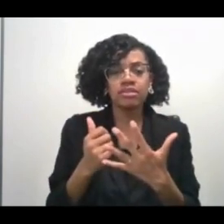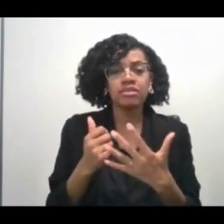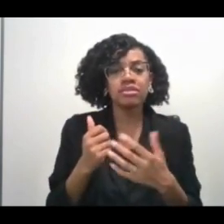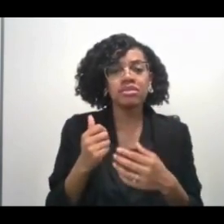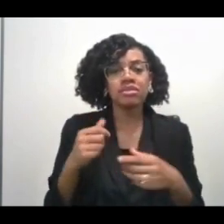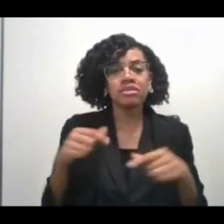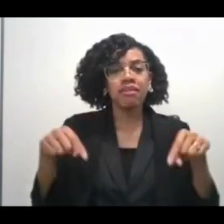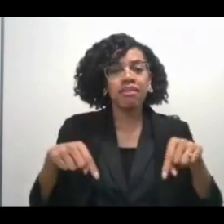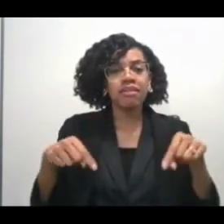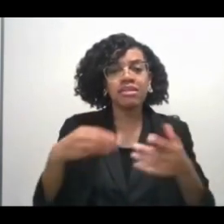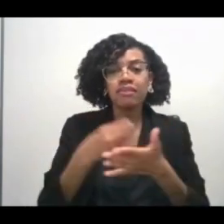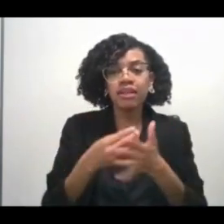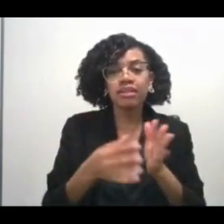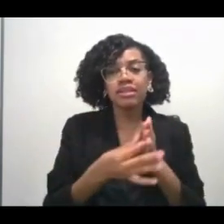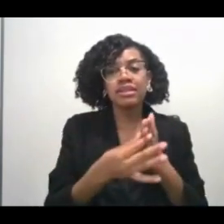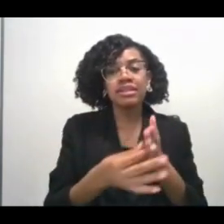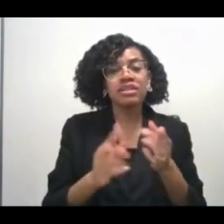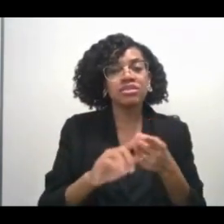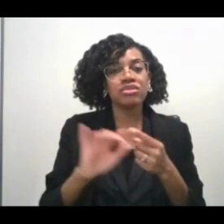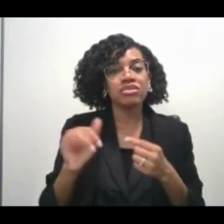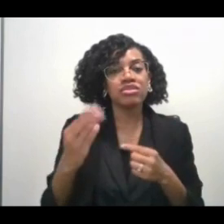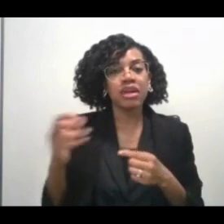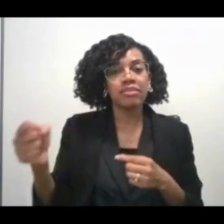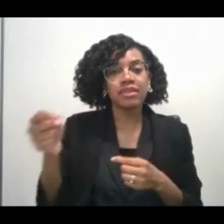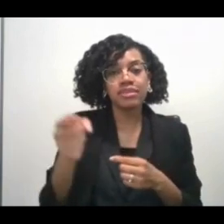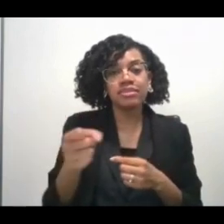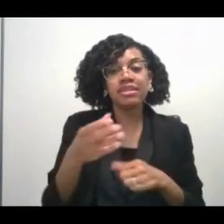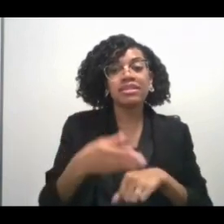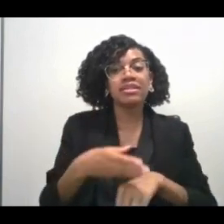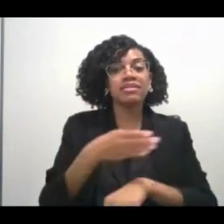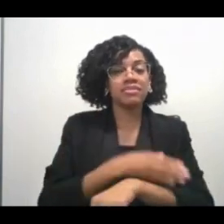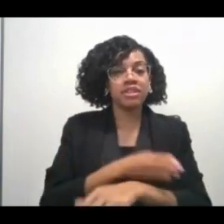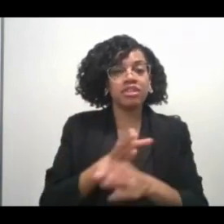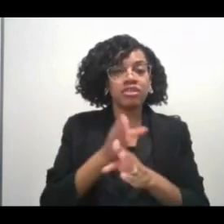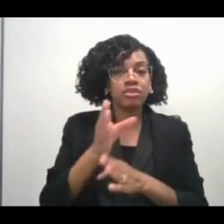to job placement, and enhancing career pathway opportunities for